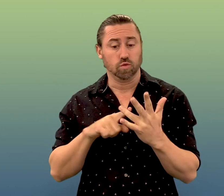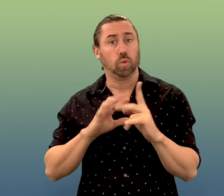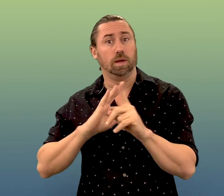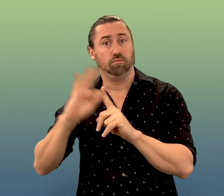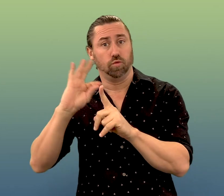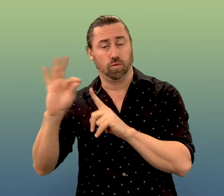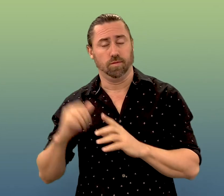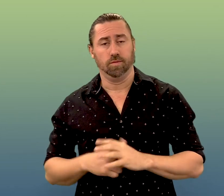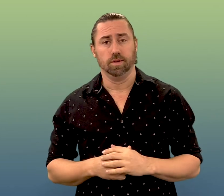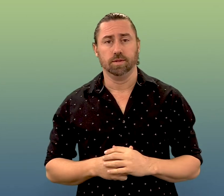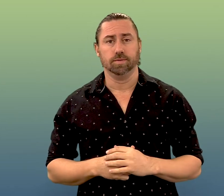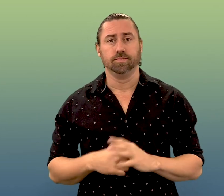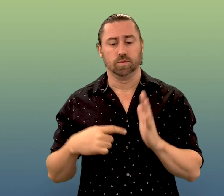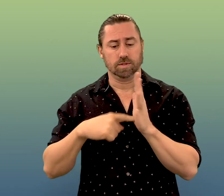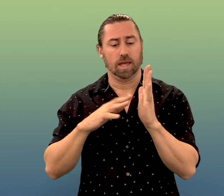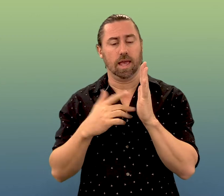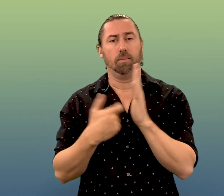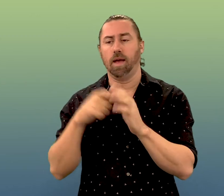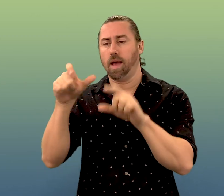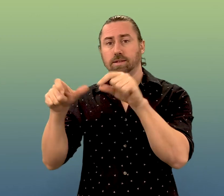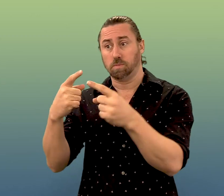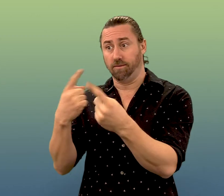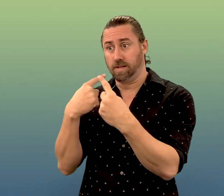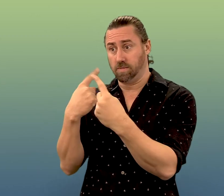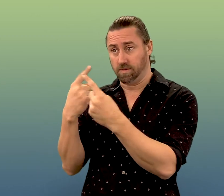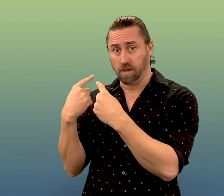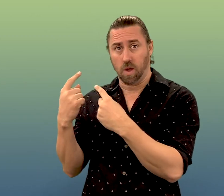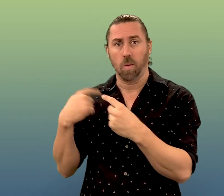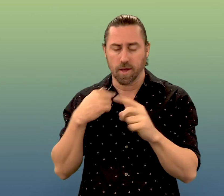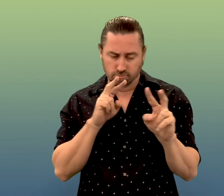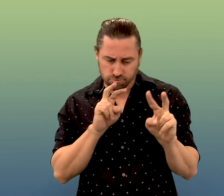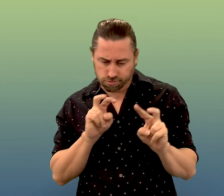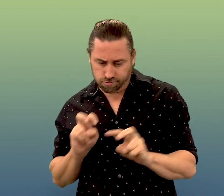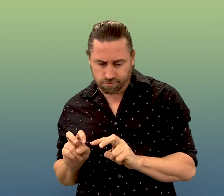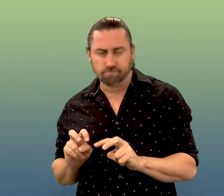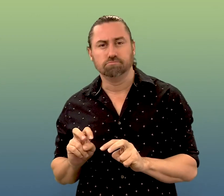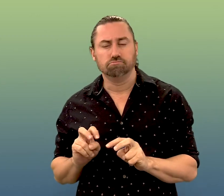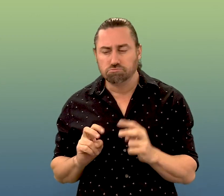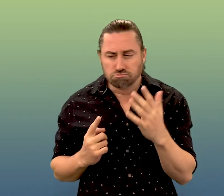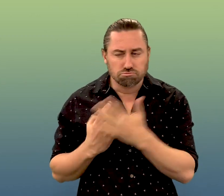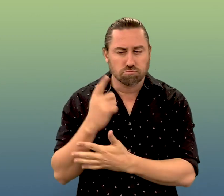Listen and improve. TMR customer feedback is collected and analysed